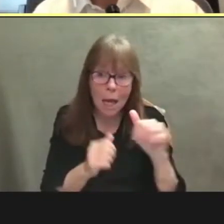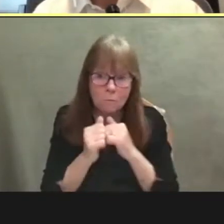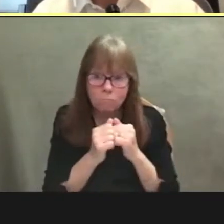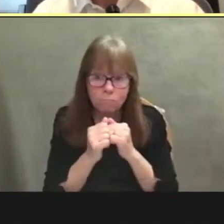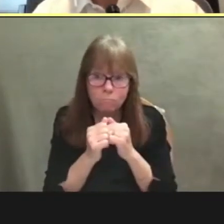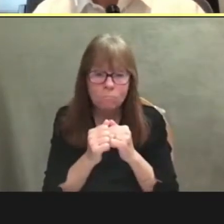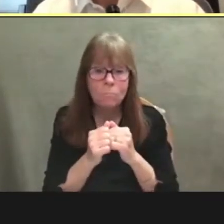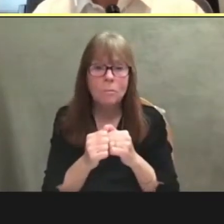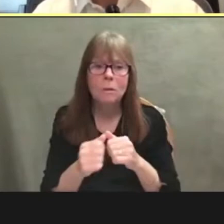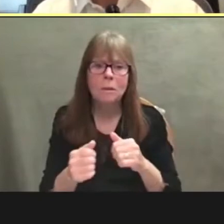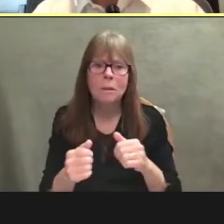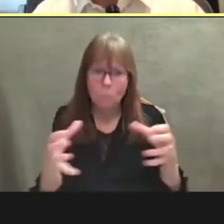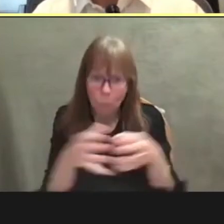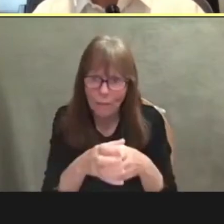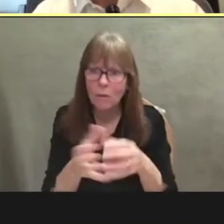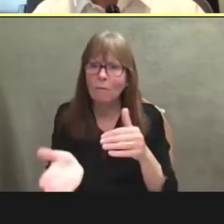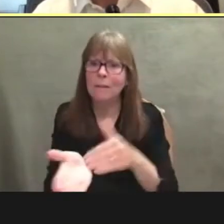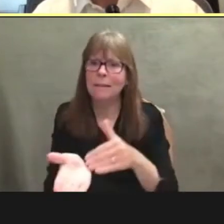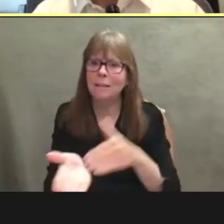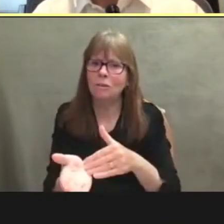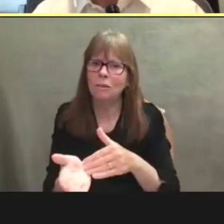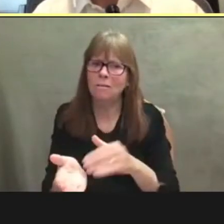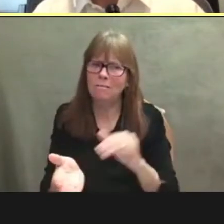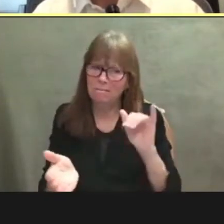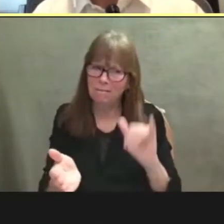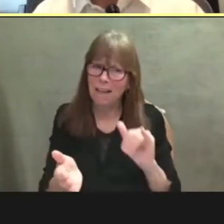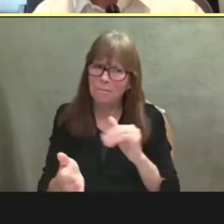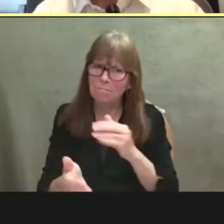can be a very powerful way of making change.